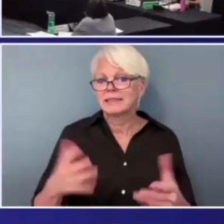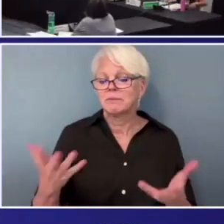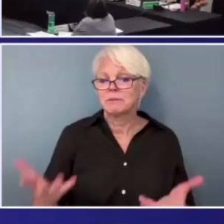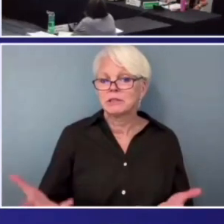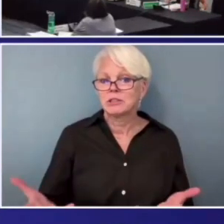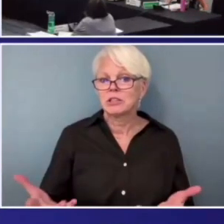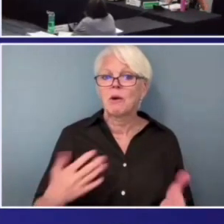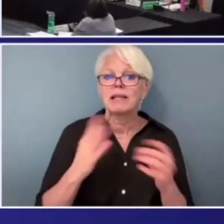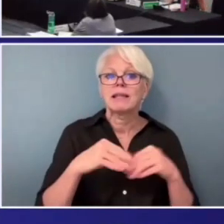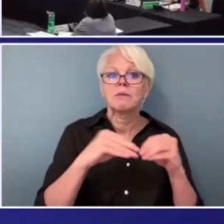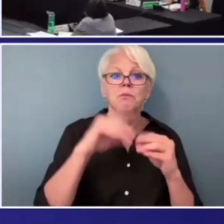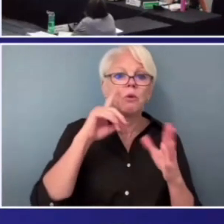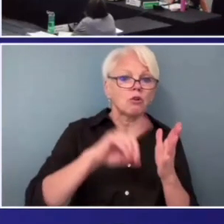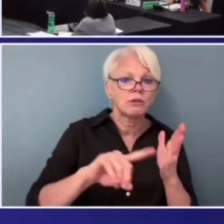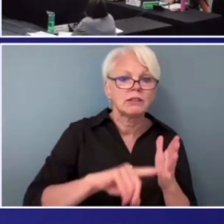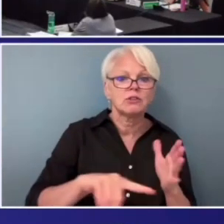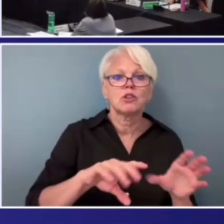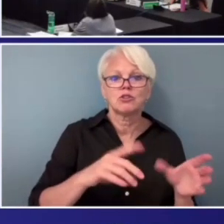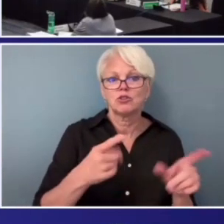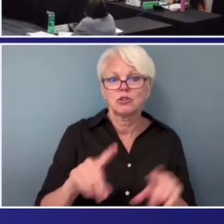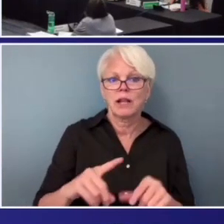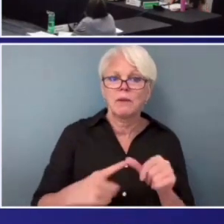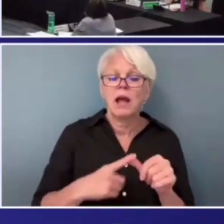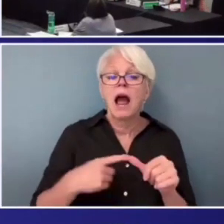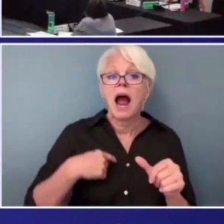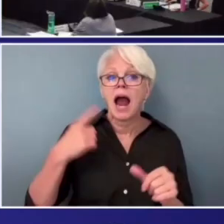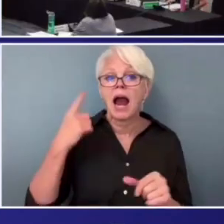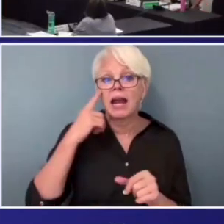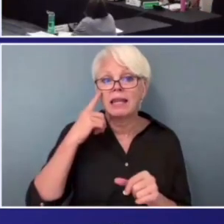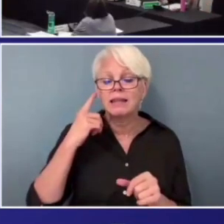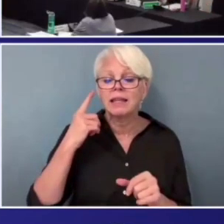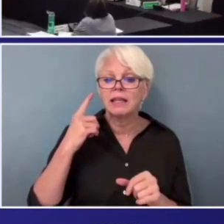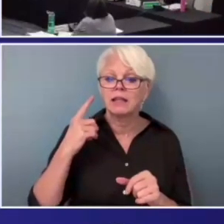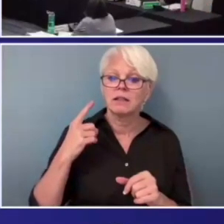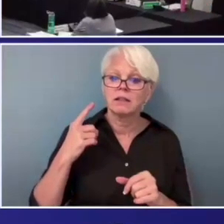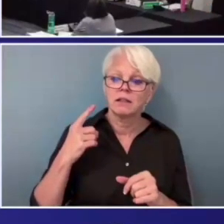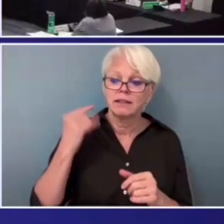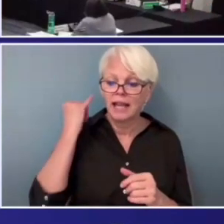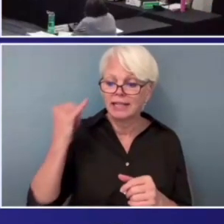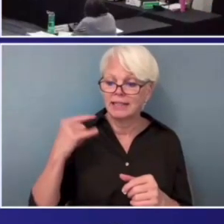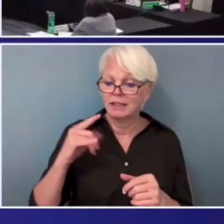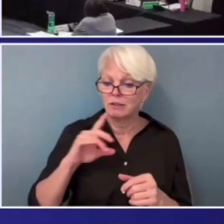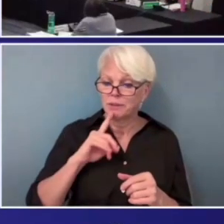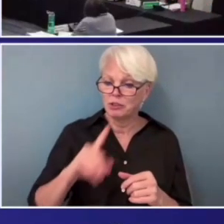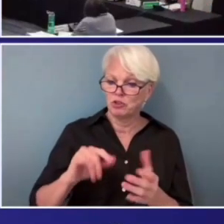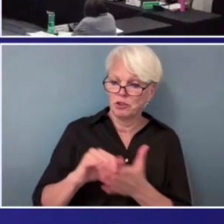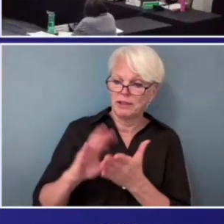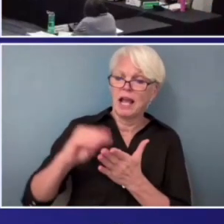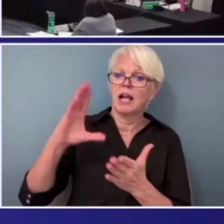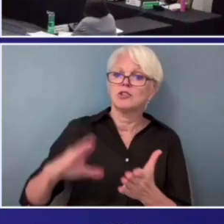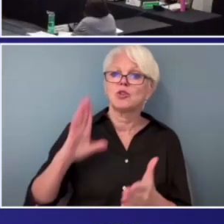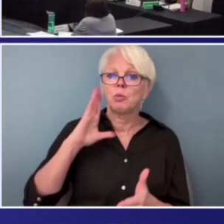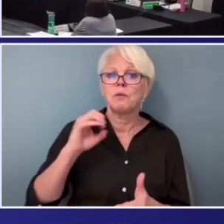But I do think the essence of ensuring that a student would be considered to be a